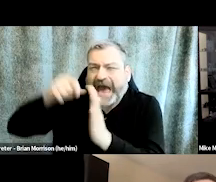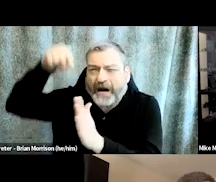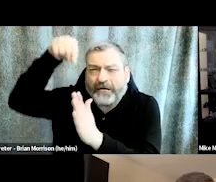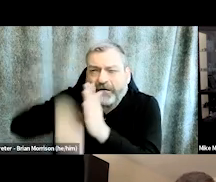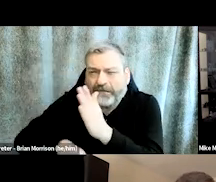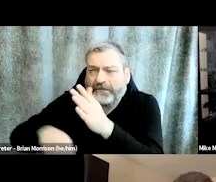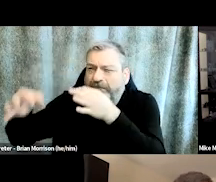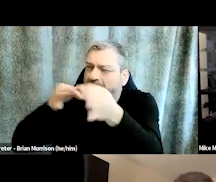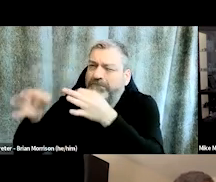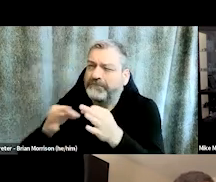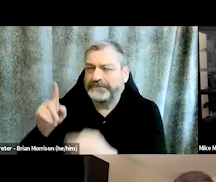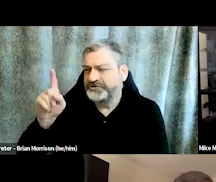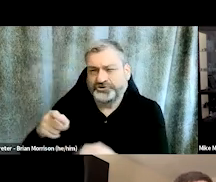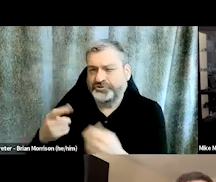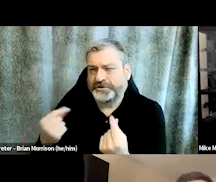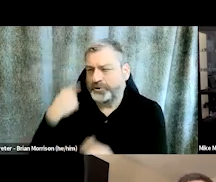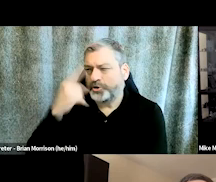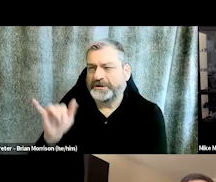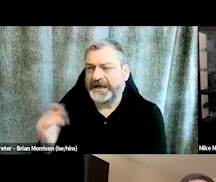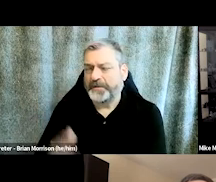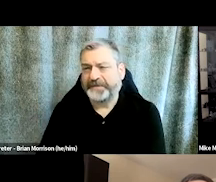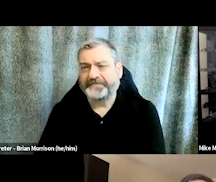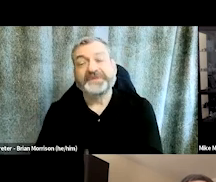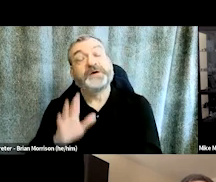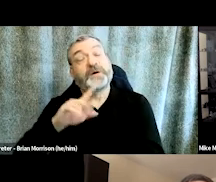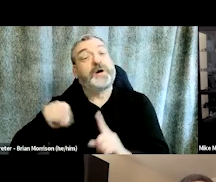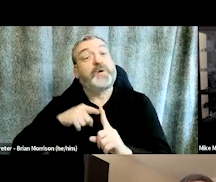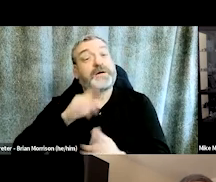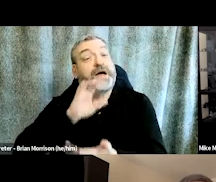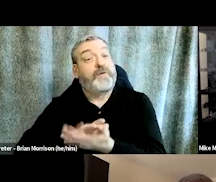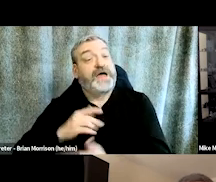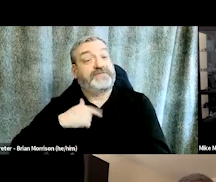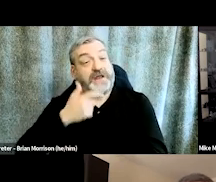One is that when my wife and I watch movies, we often have the captions turned